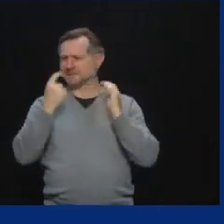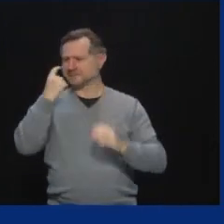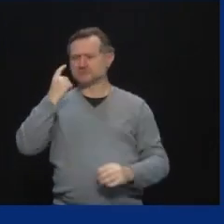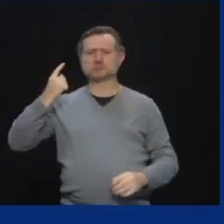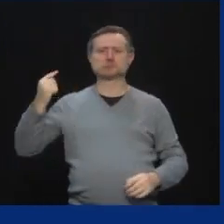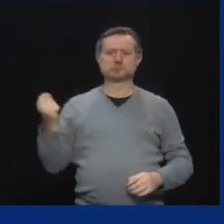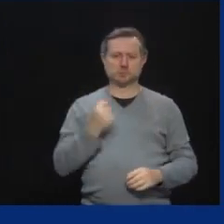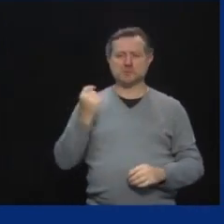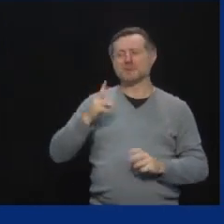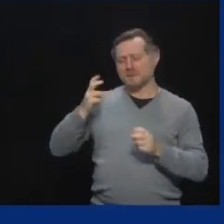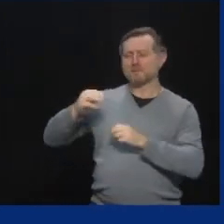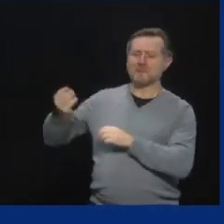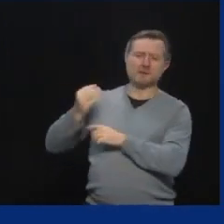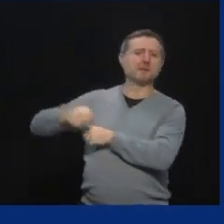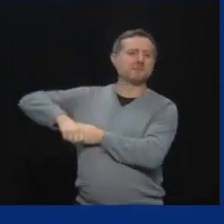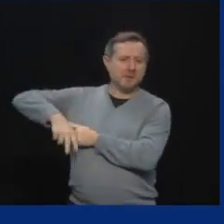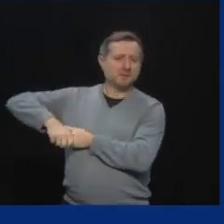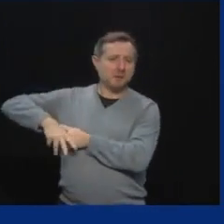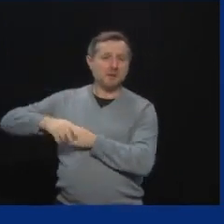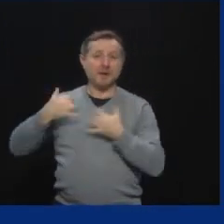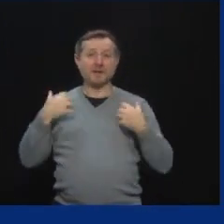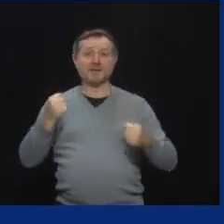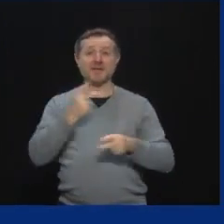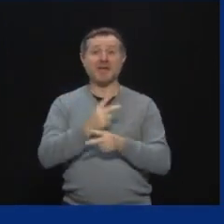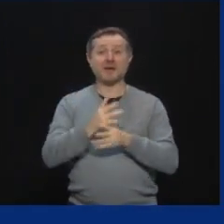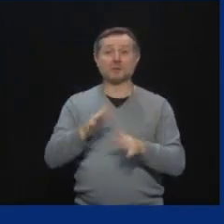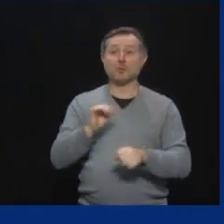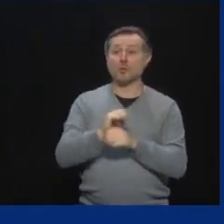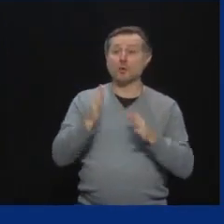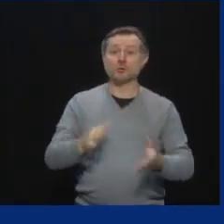healthcare workers all across new york and health hospitals and nursing homes